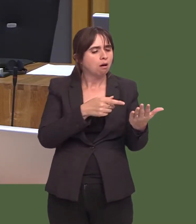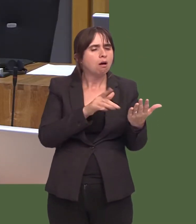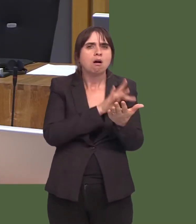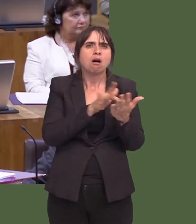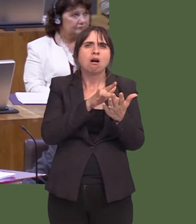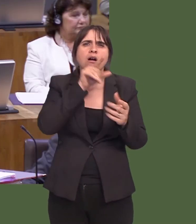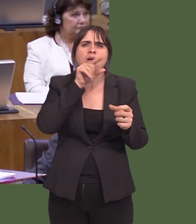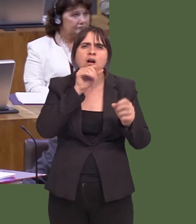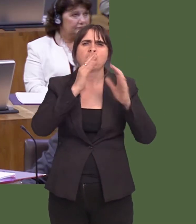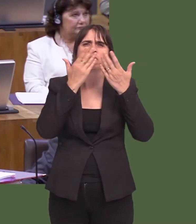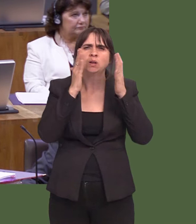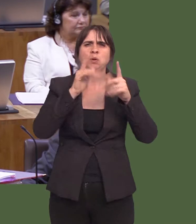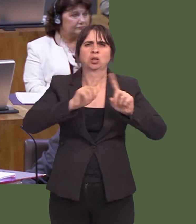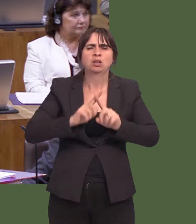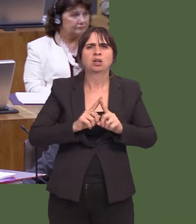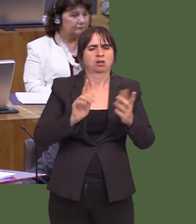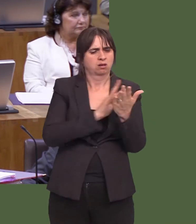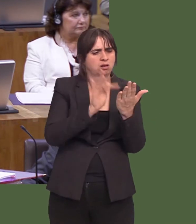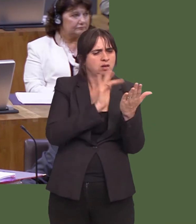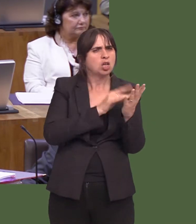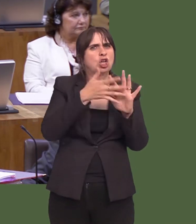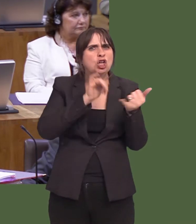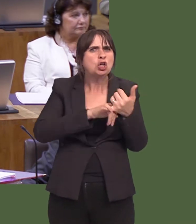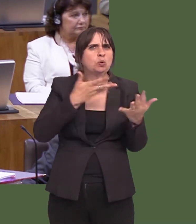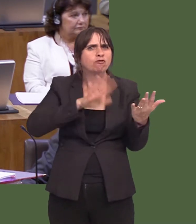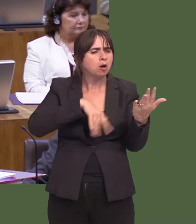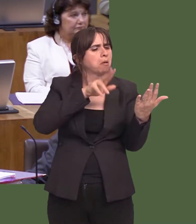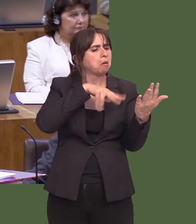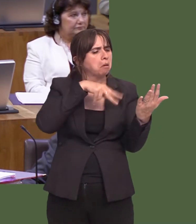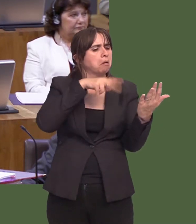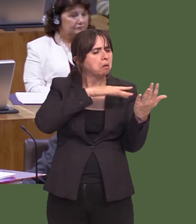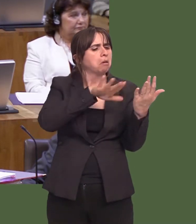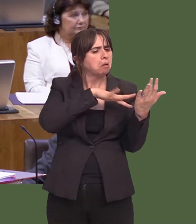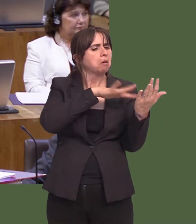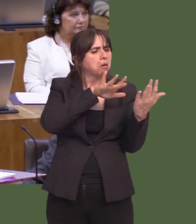Thatís where they get their news, and groups of them decided to vote.